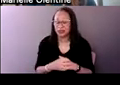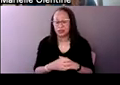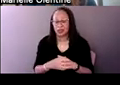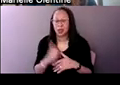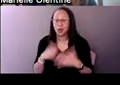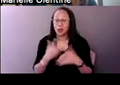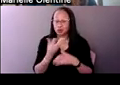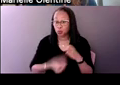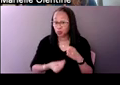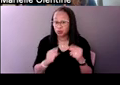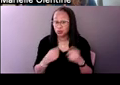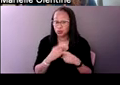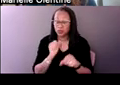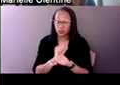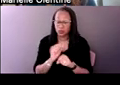agent is that you become part of the trusted network